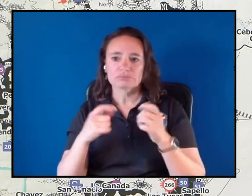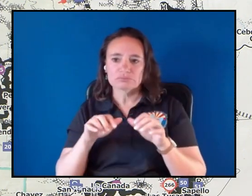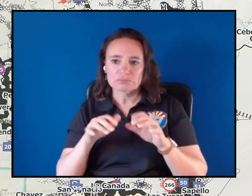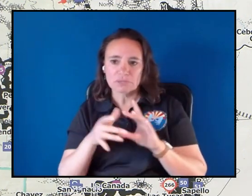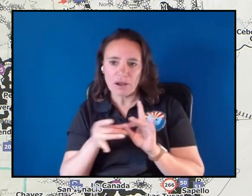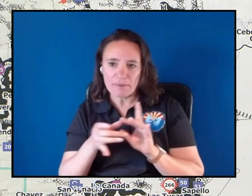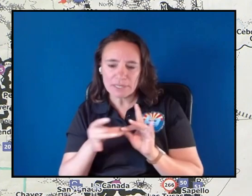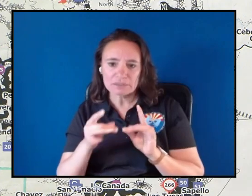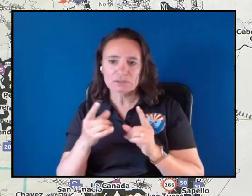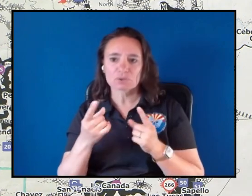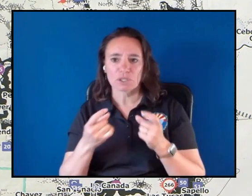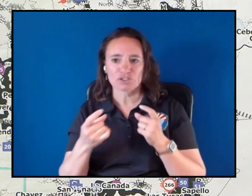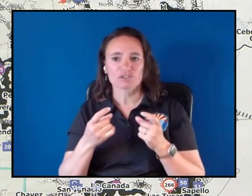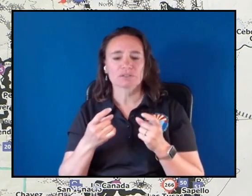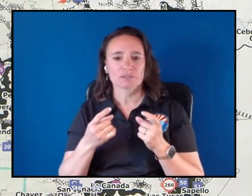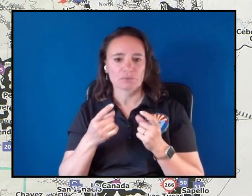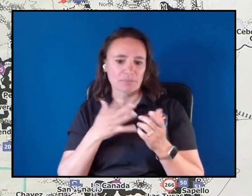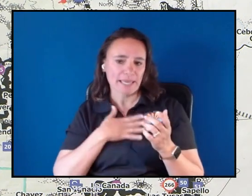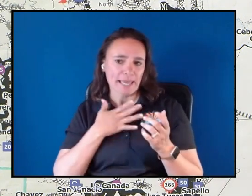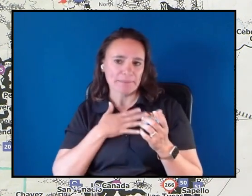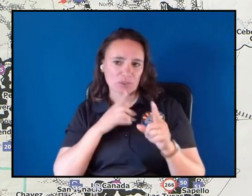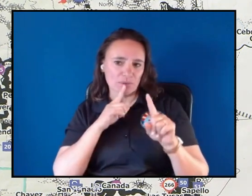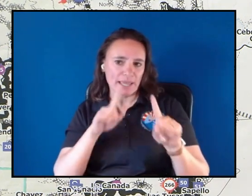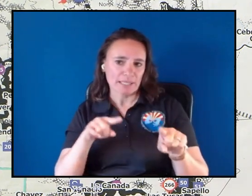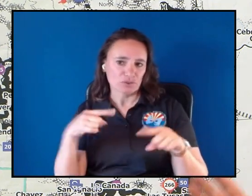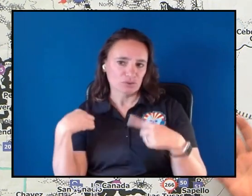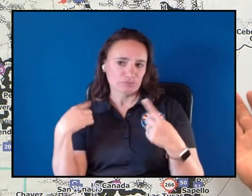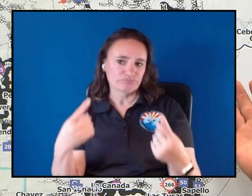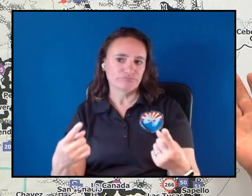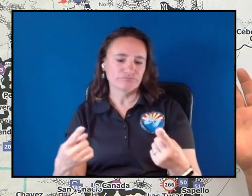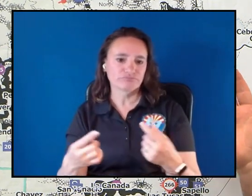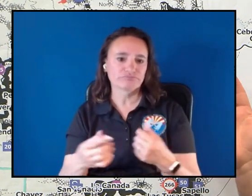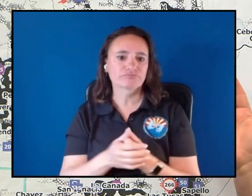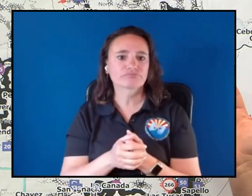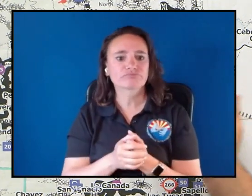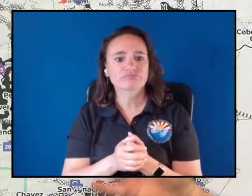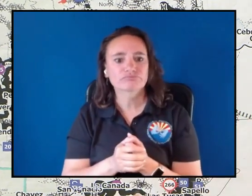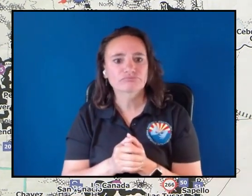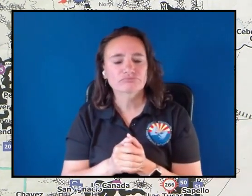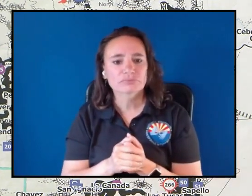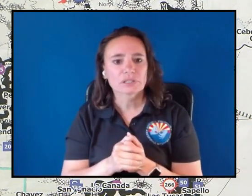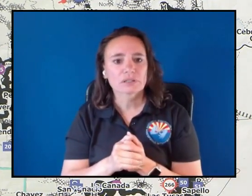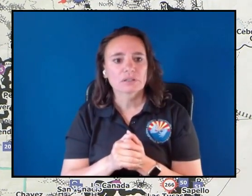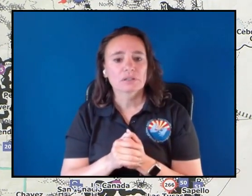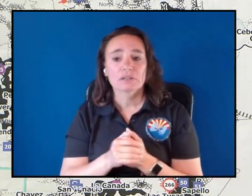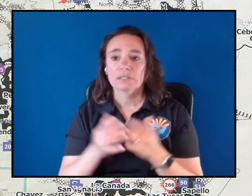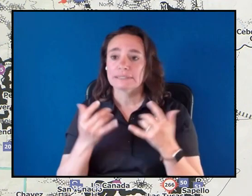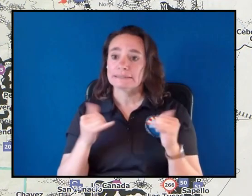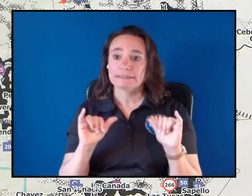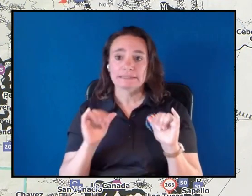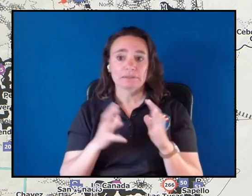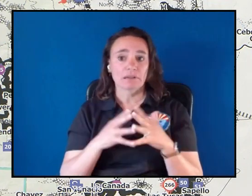be happy to try to answer those over the days to come. So, overall, still a lot of good work out there. A lot of good